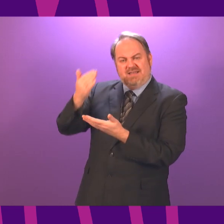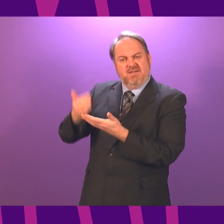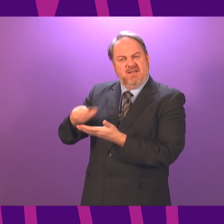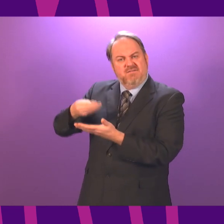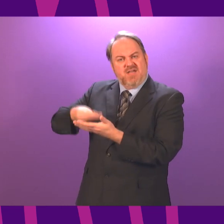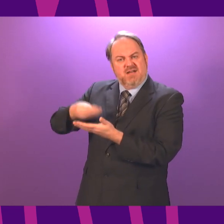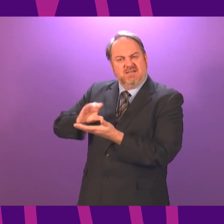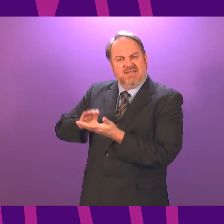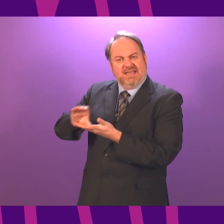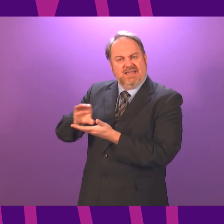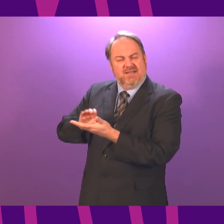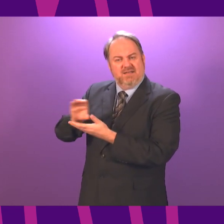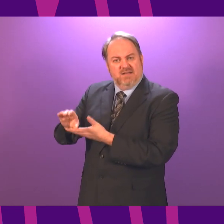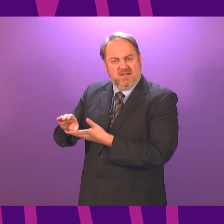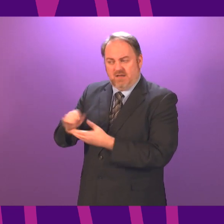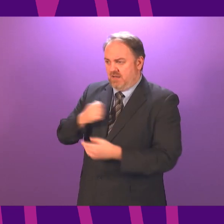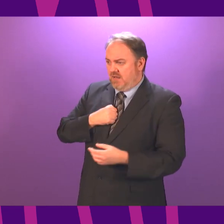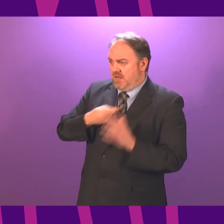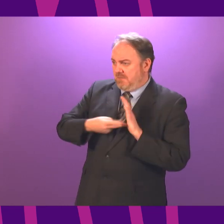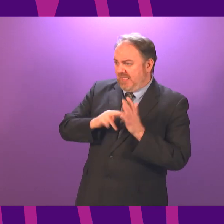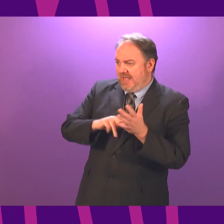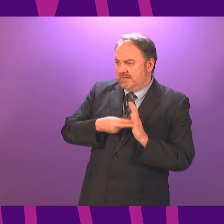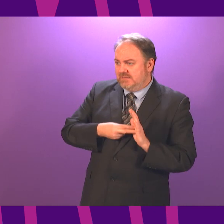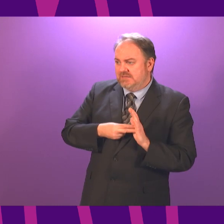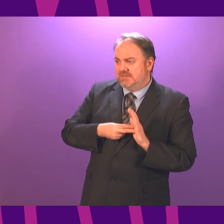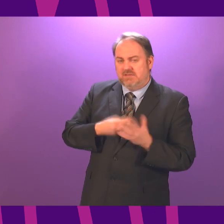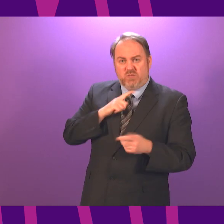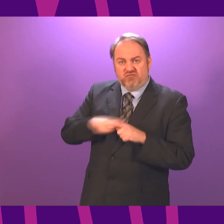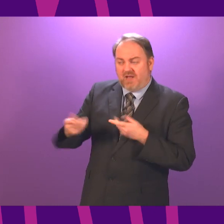a Scottish shared prosperity fund, the UK Government has kept us at arm’s length throughout